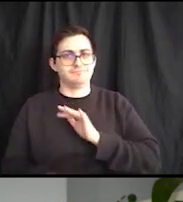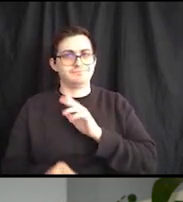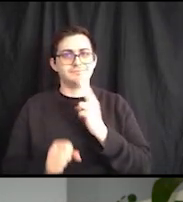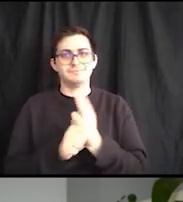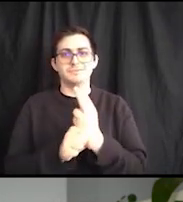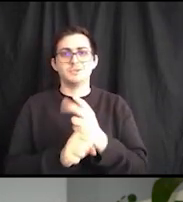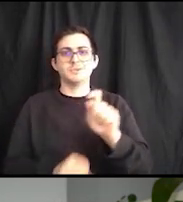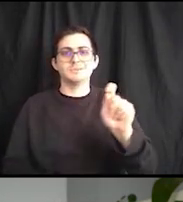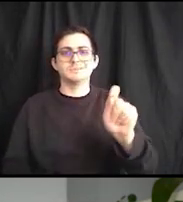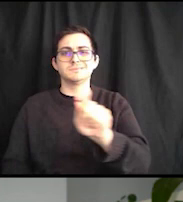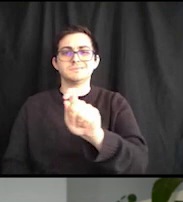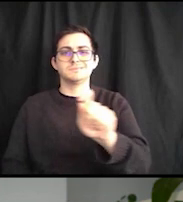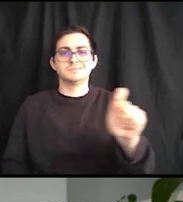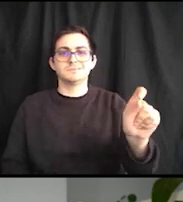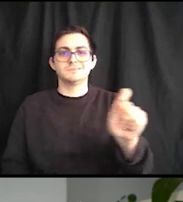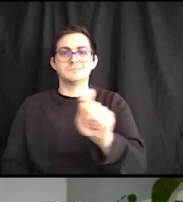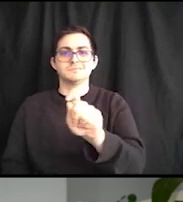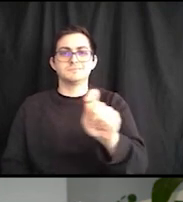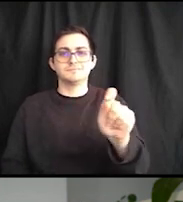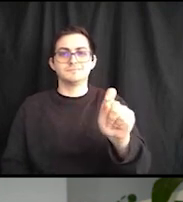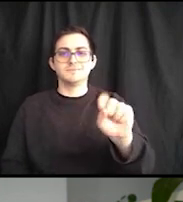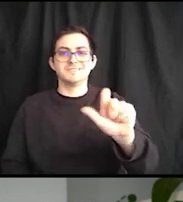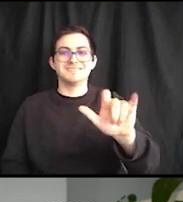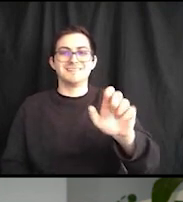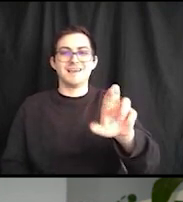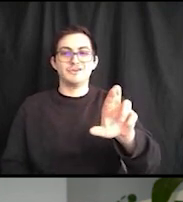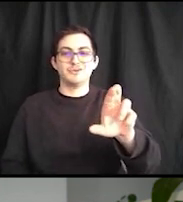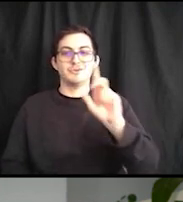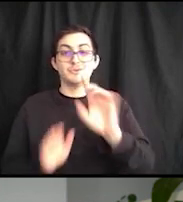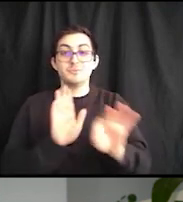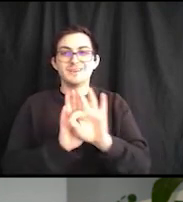the difference in your design. All right I think we're ready to merge,